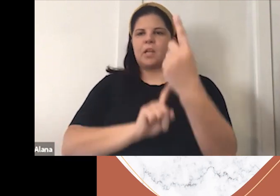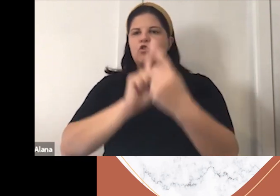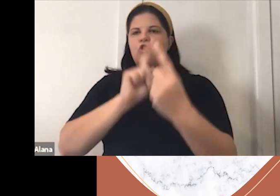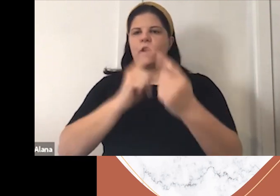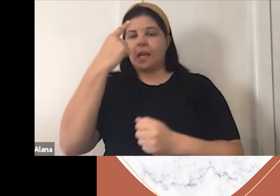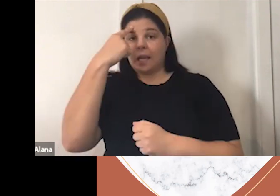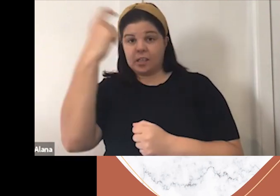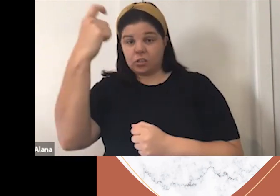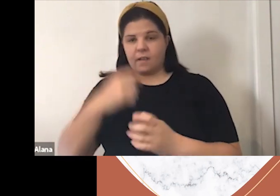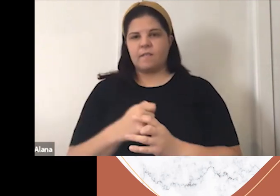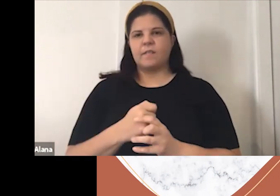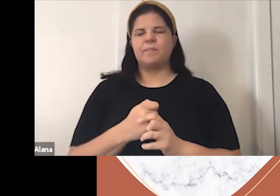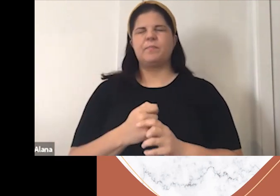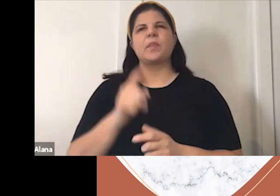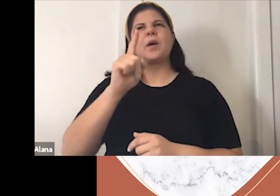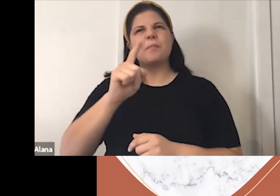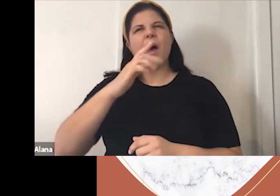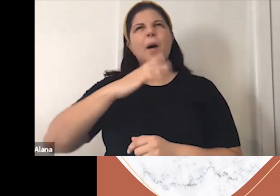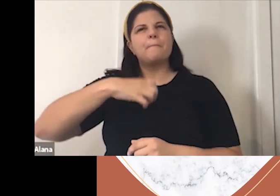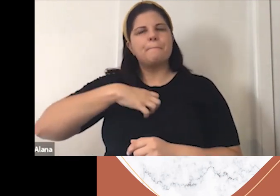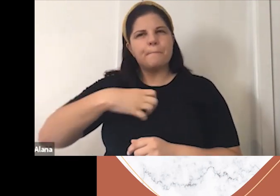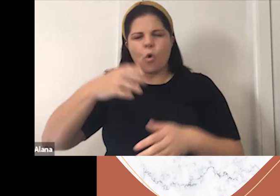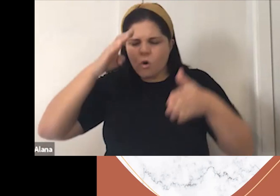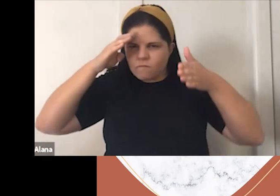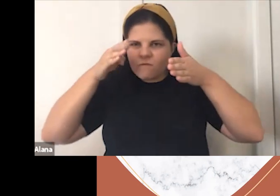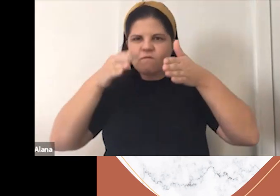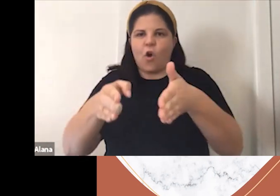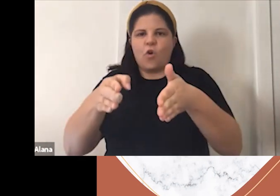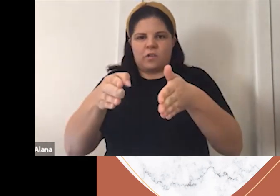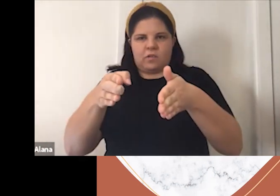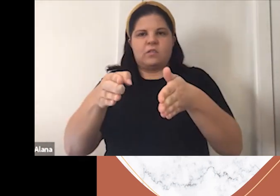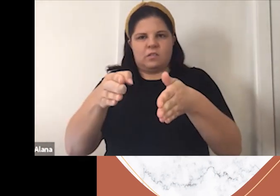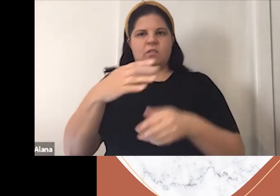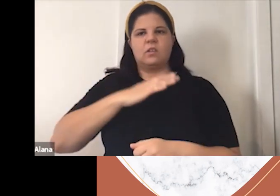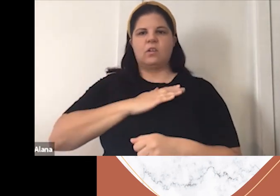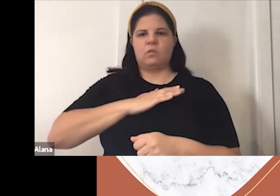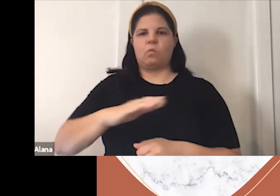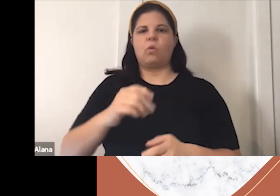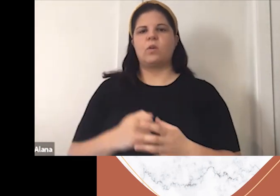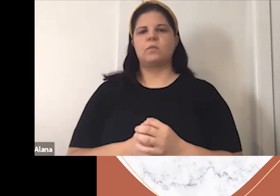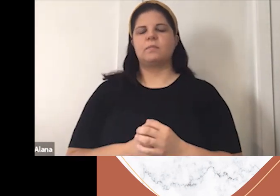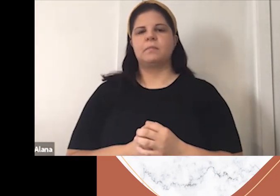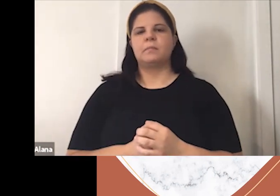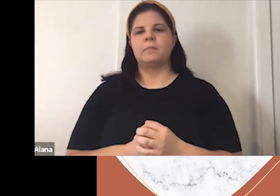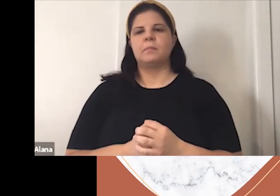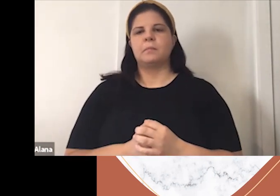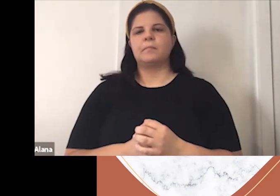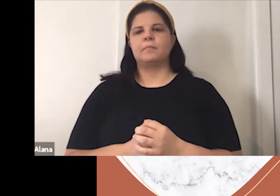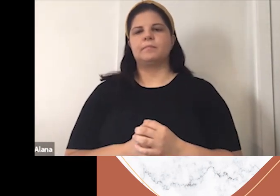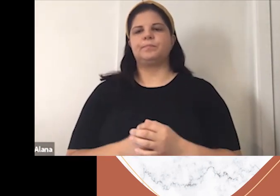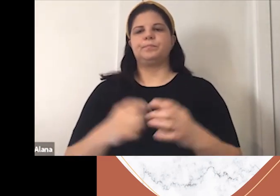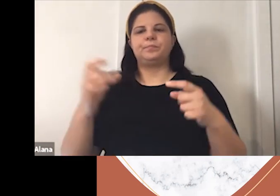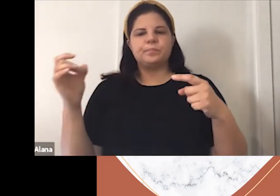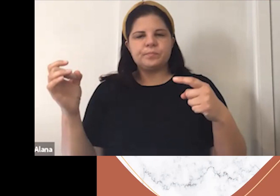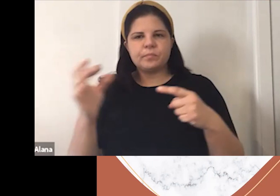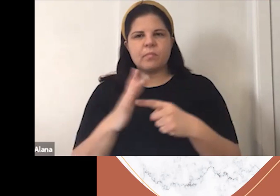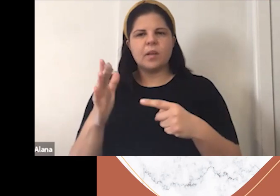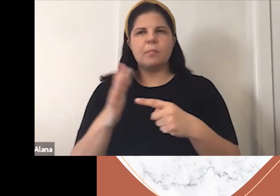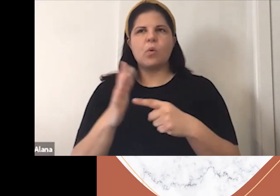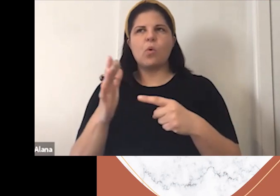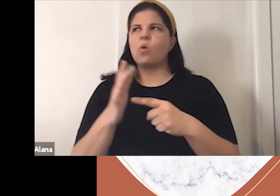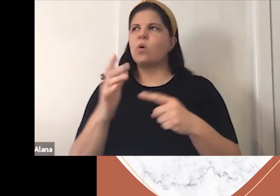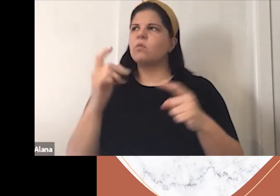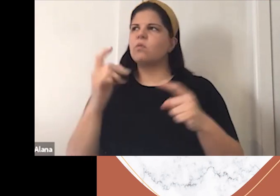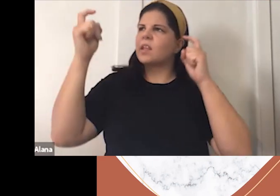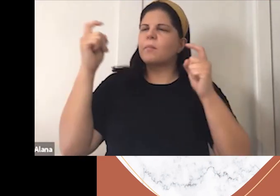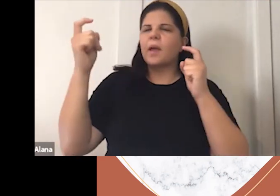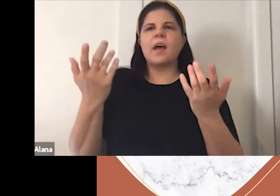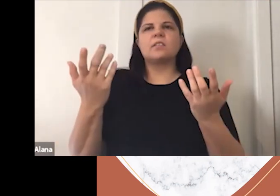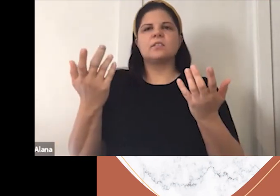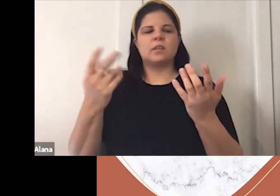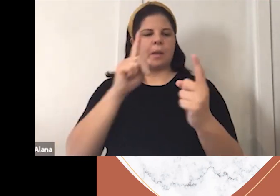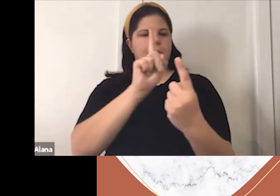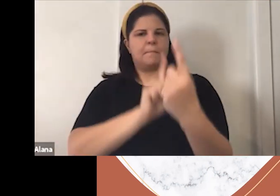But what I want to focus upon in particular is the importance and value of mentorship